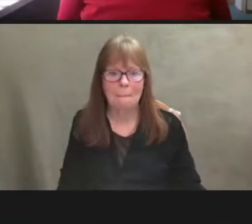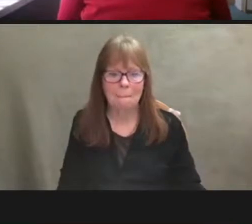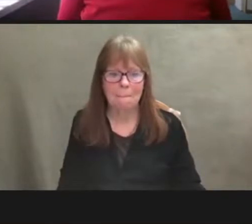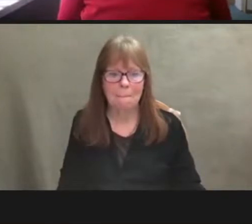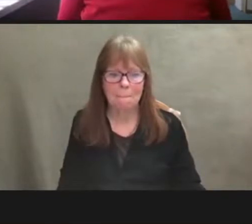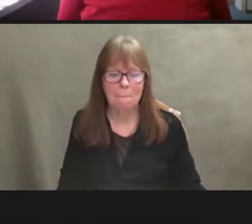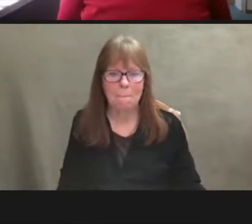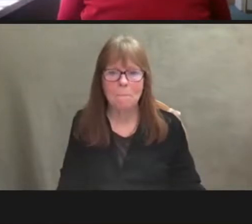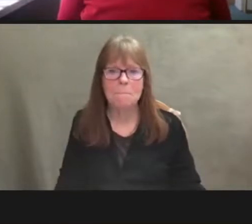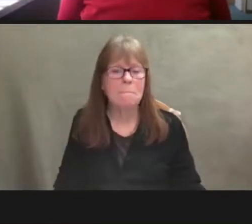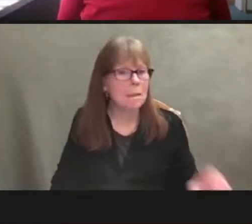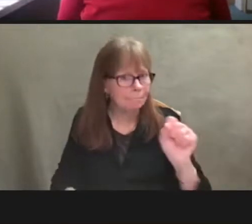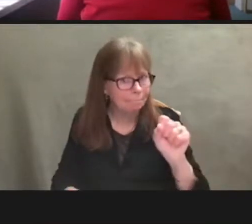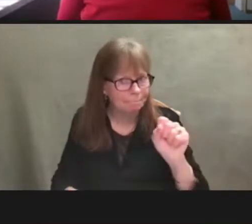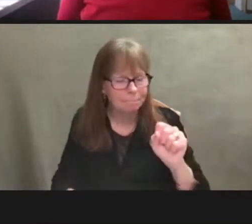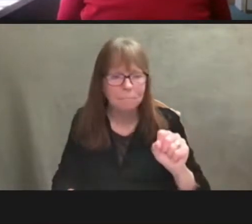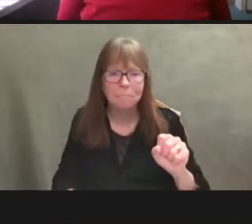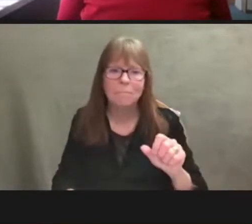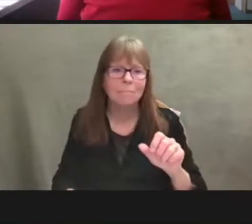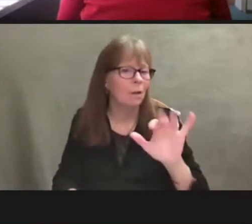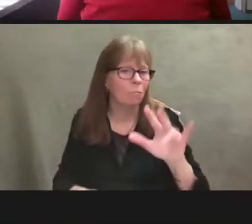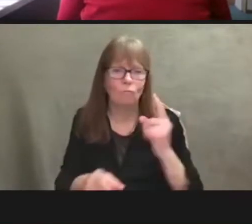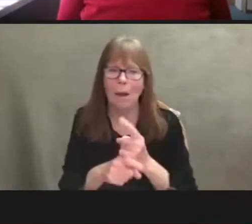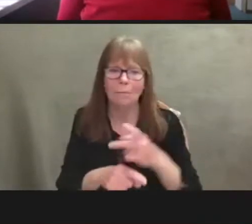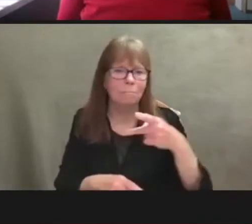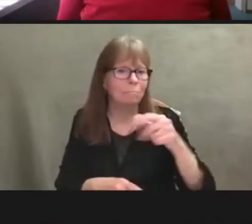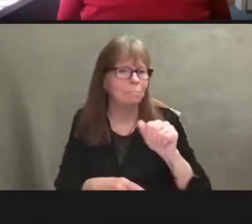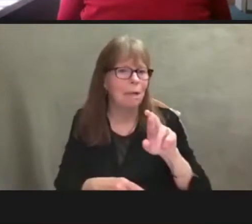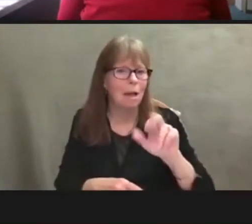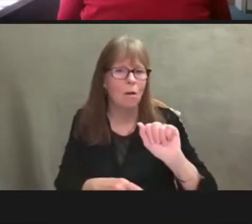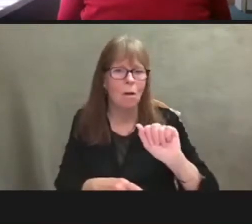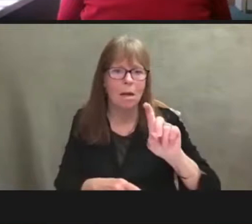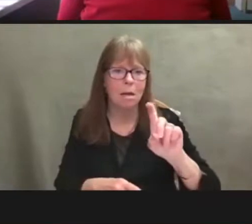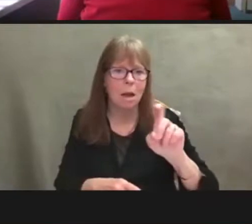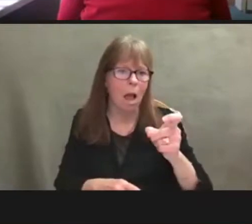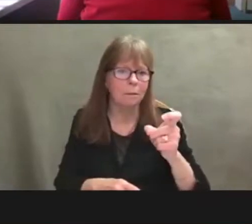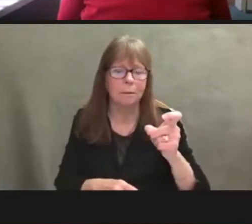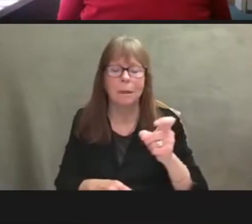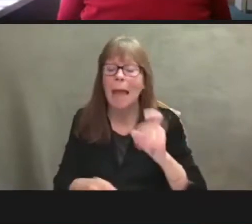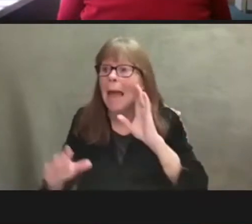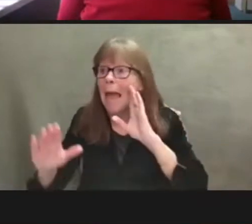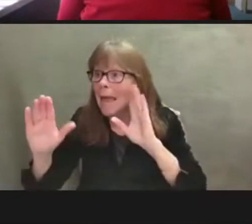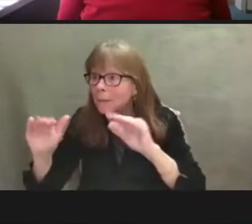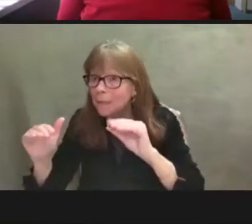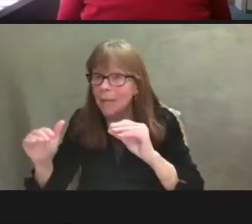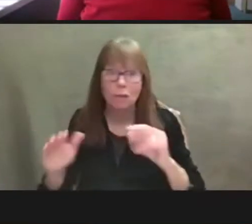I think that paradox of expectation versus representation is one that each provider